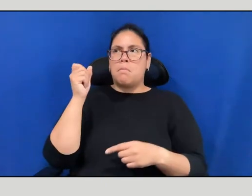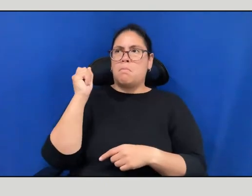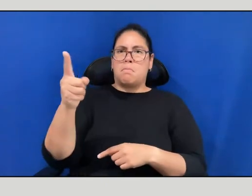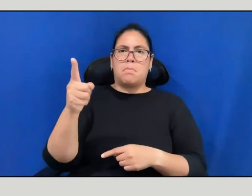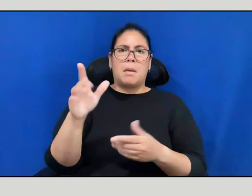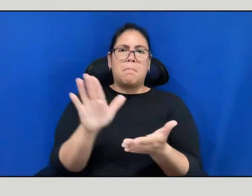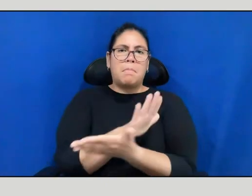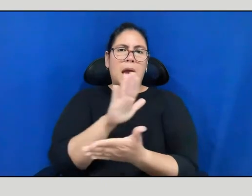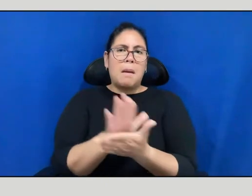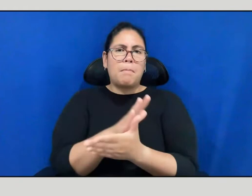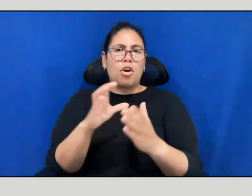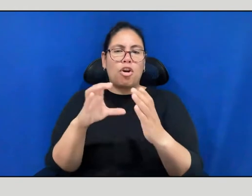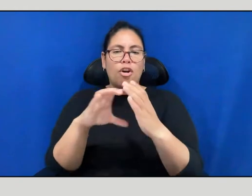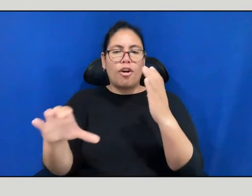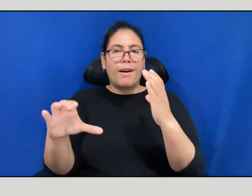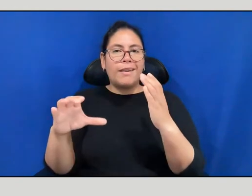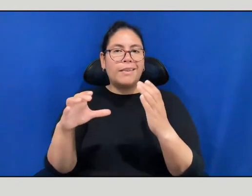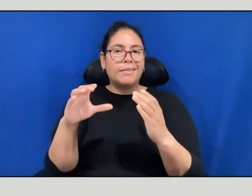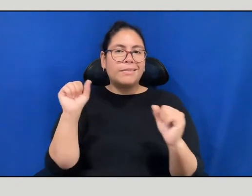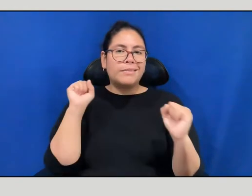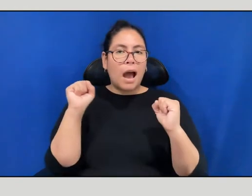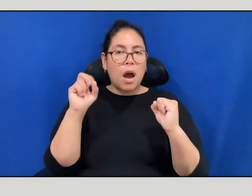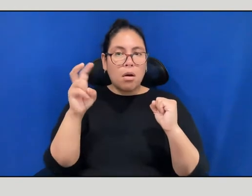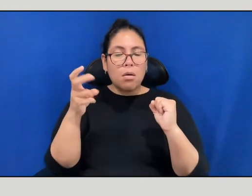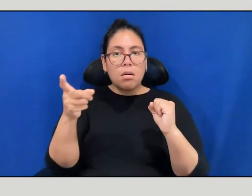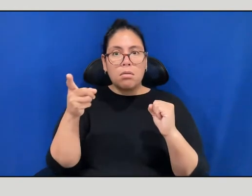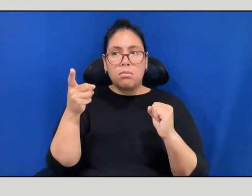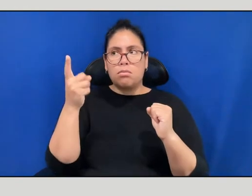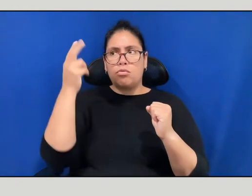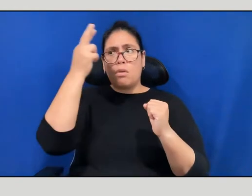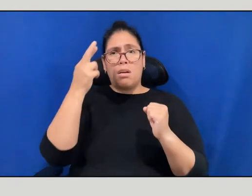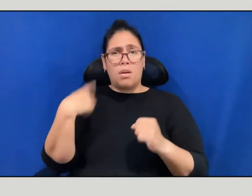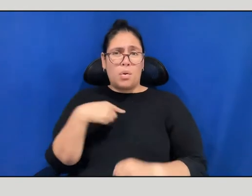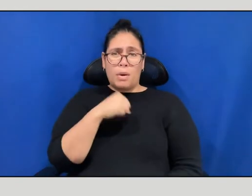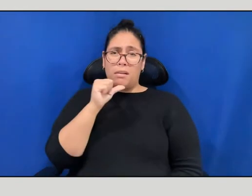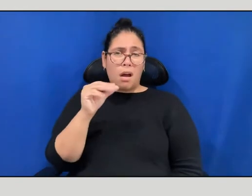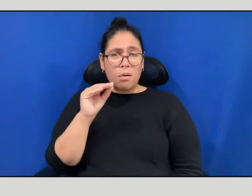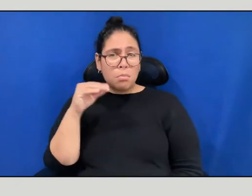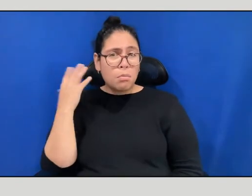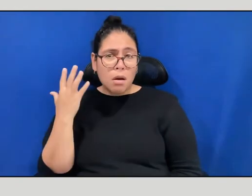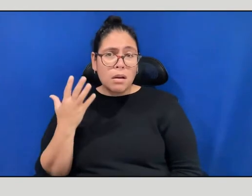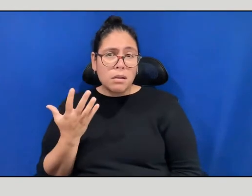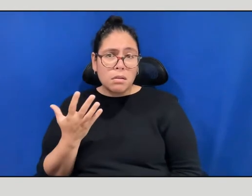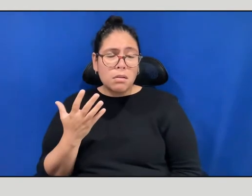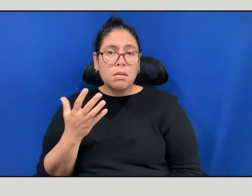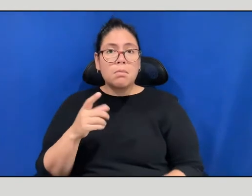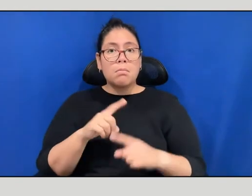Puerto Ricans realized that they were not white, or as we argue in our paper, that they are white.